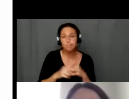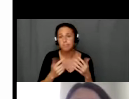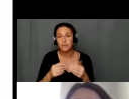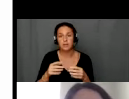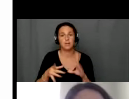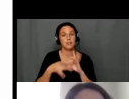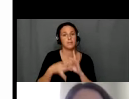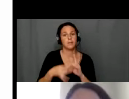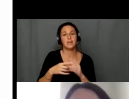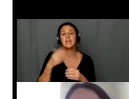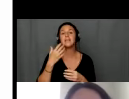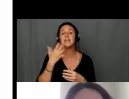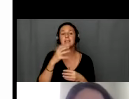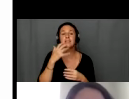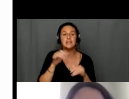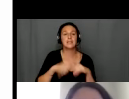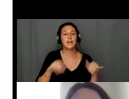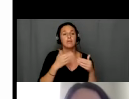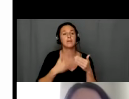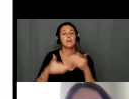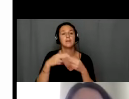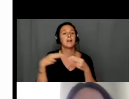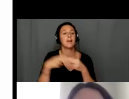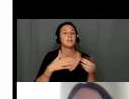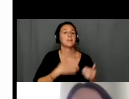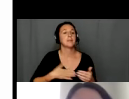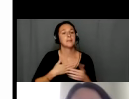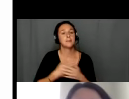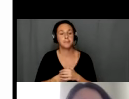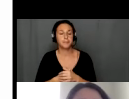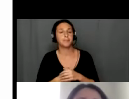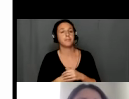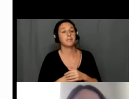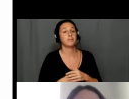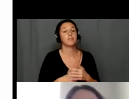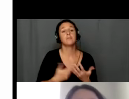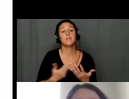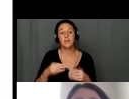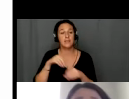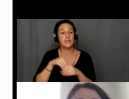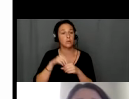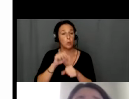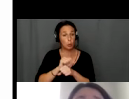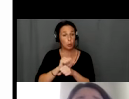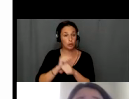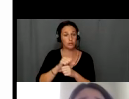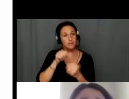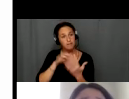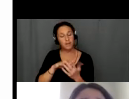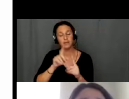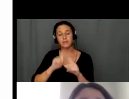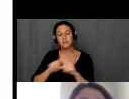next slide, please. And so, Indoor workers face variety of risks and challenges,